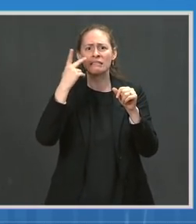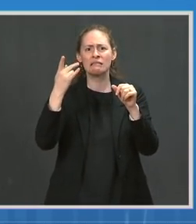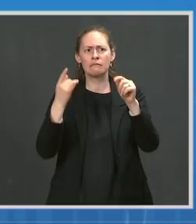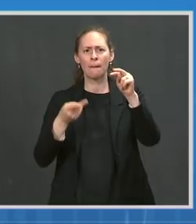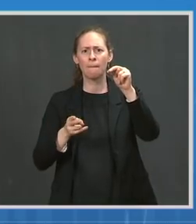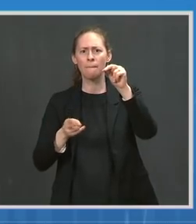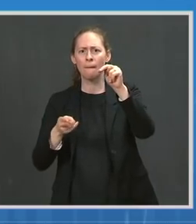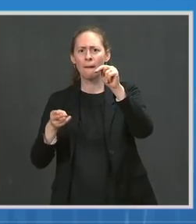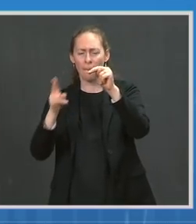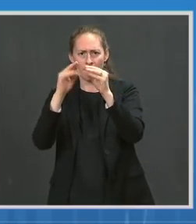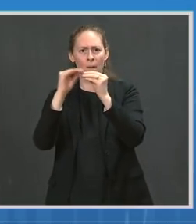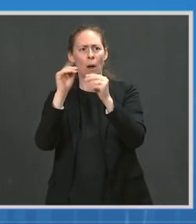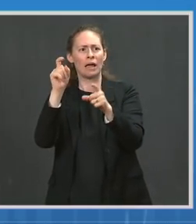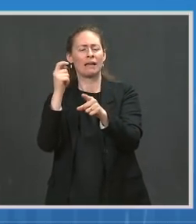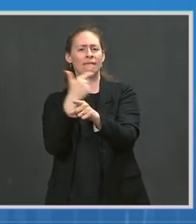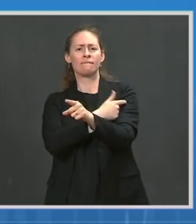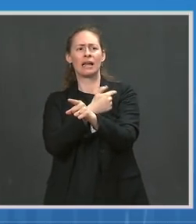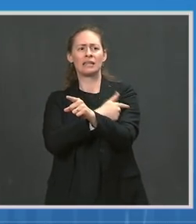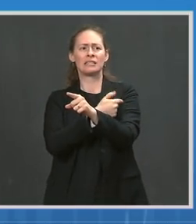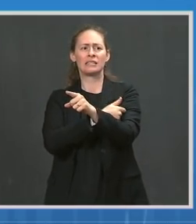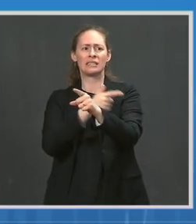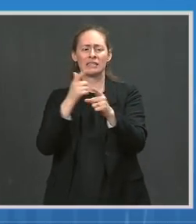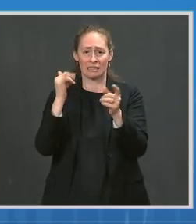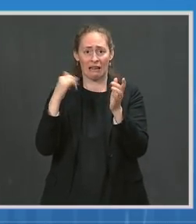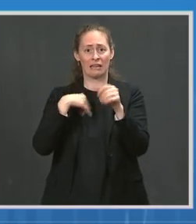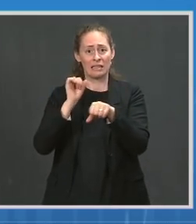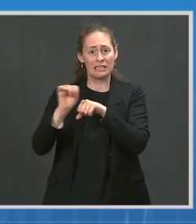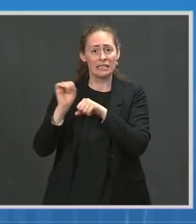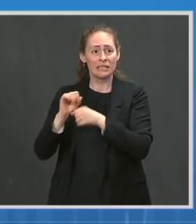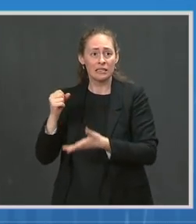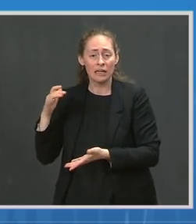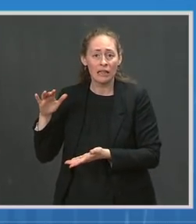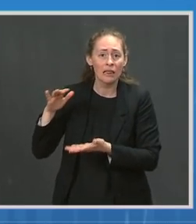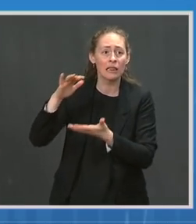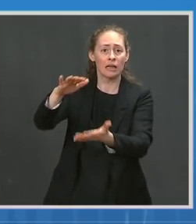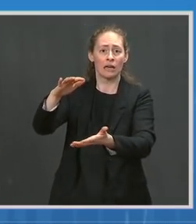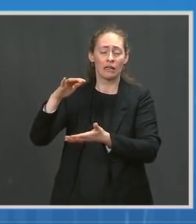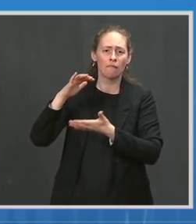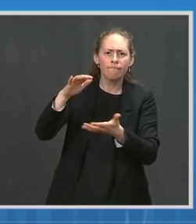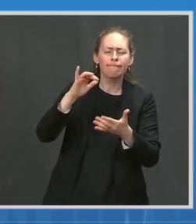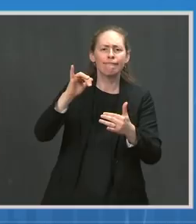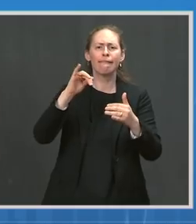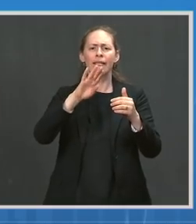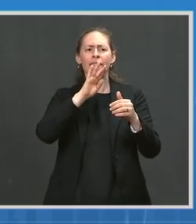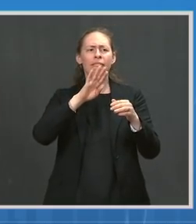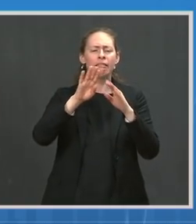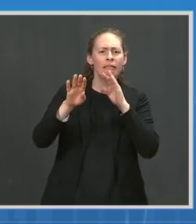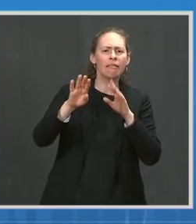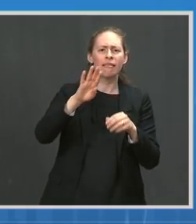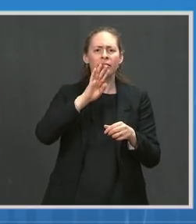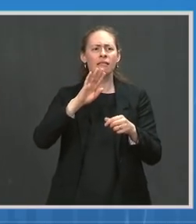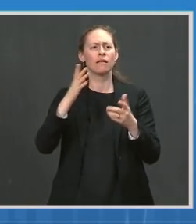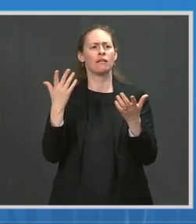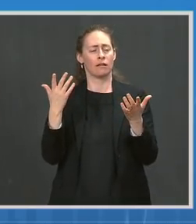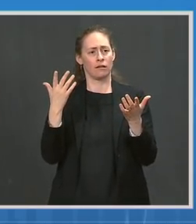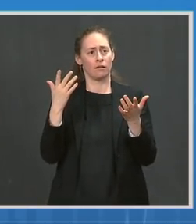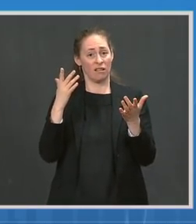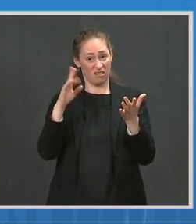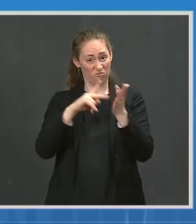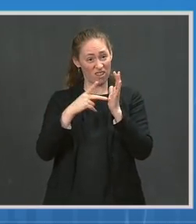to get vaccines into arms in some places relative to others, it does not mean that we think we should be giving up on those locations.